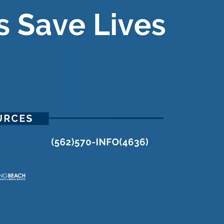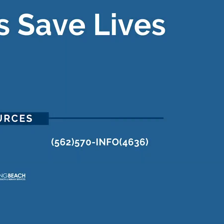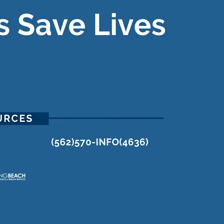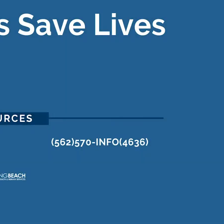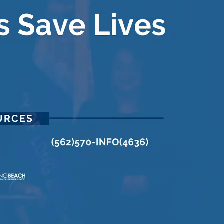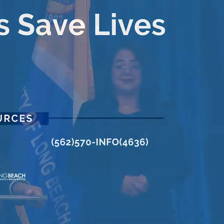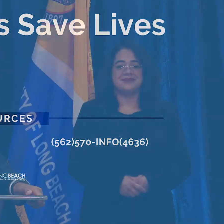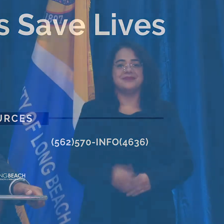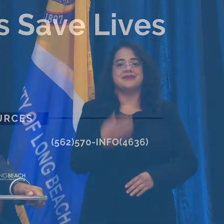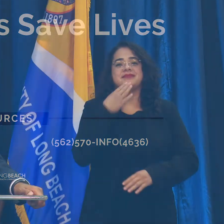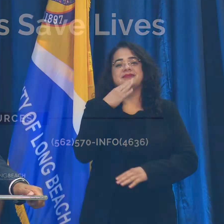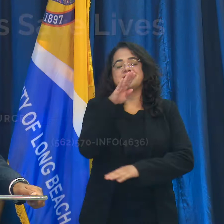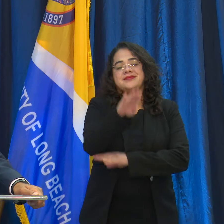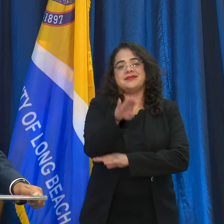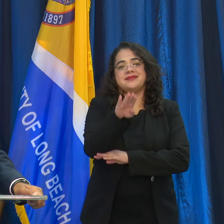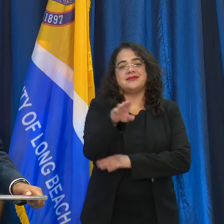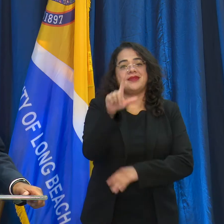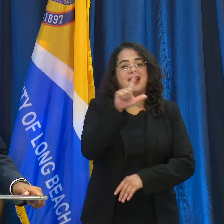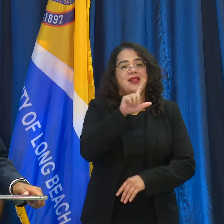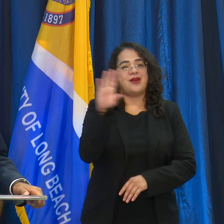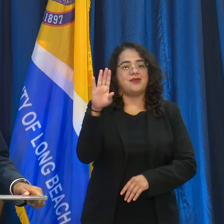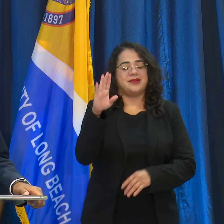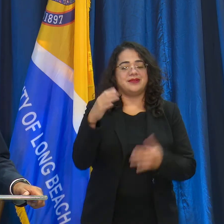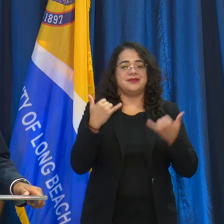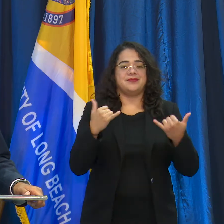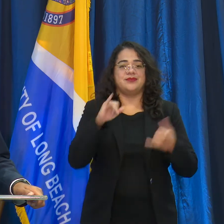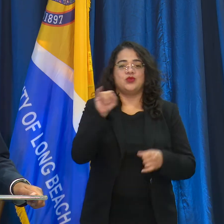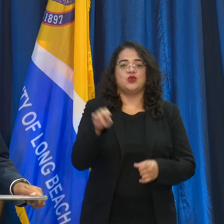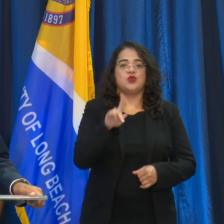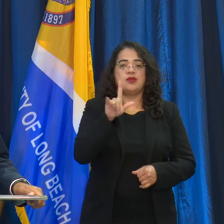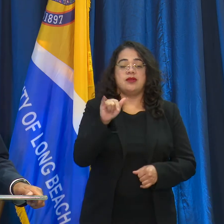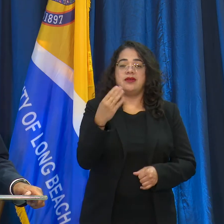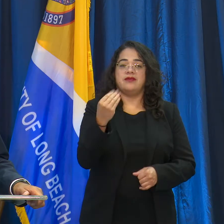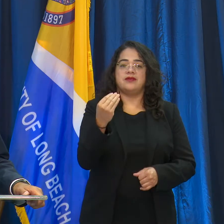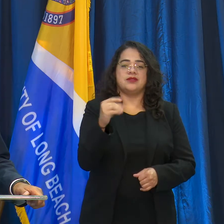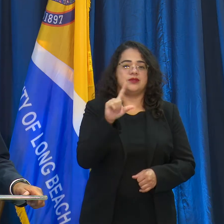Well good afternoon Long Beach. Today is July 14th, 2020